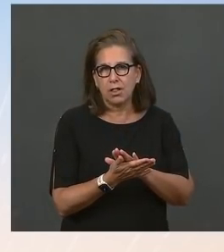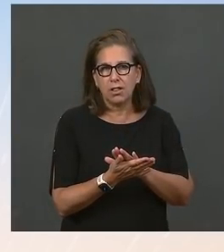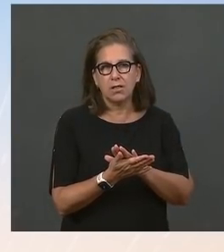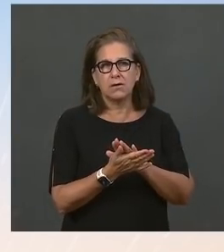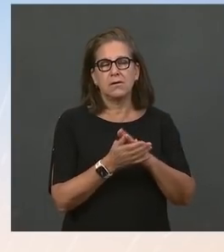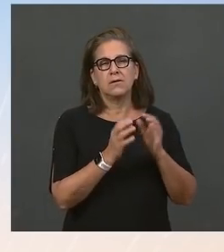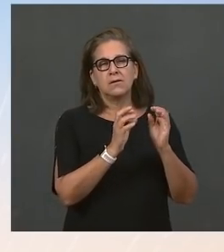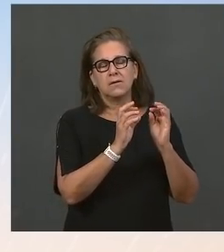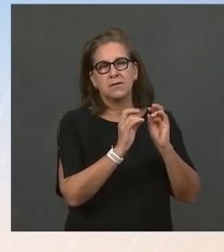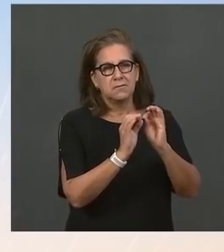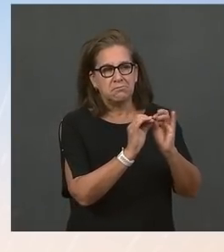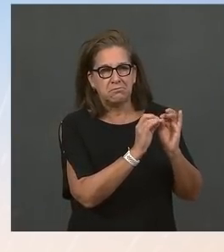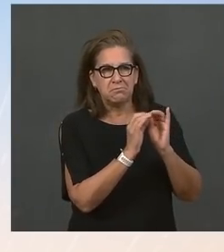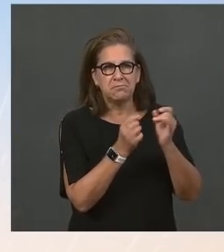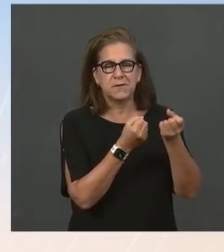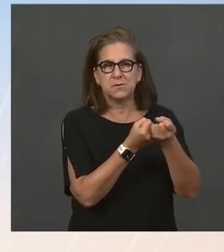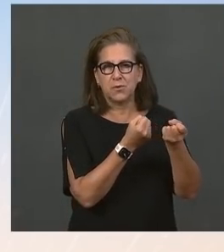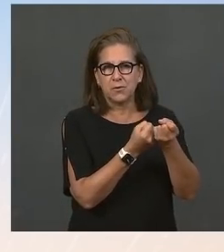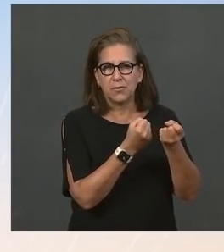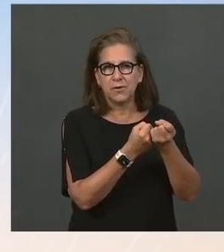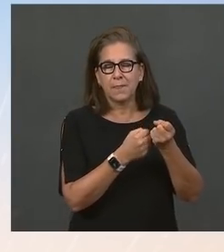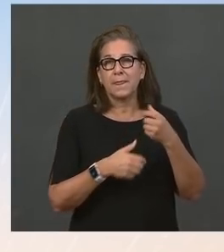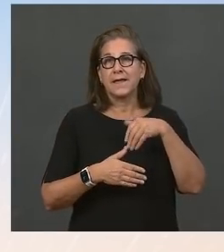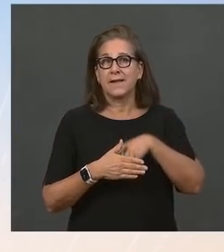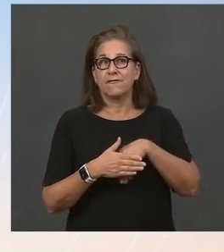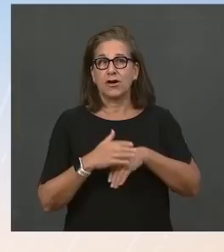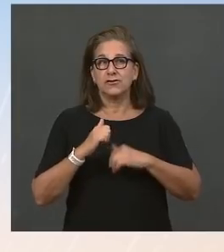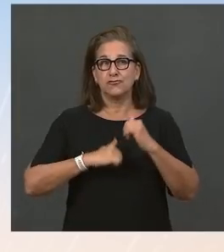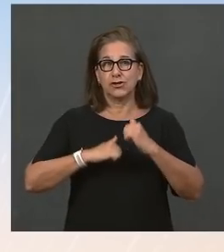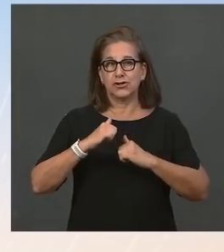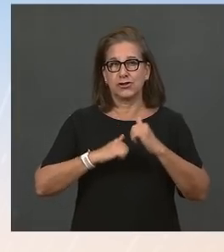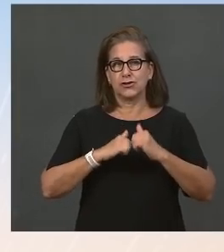and Build Back Better Agenda. Back in Washington, President Biden will meet with